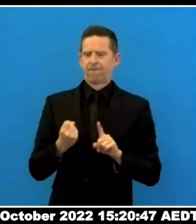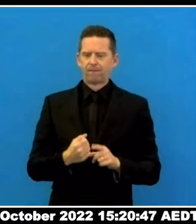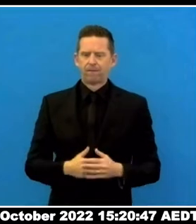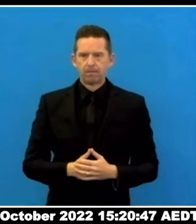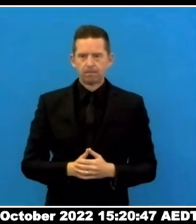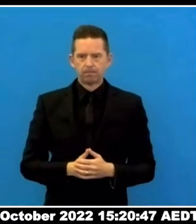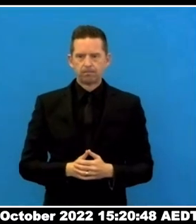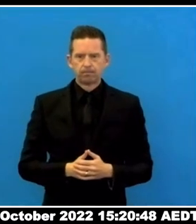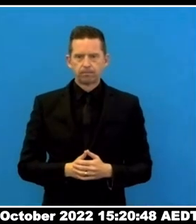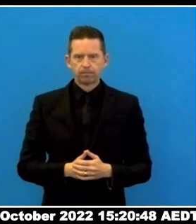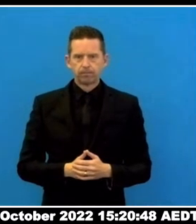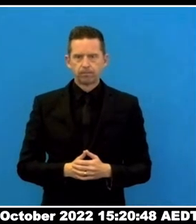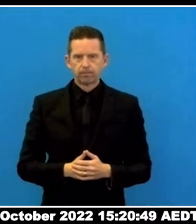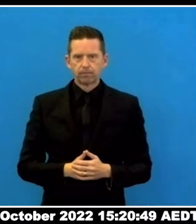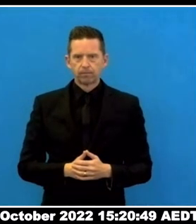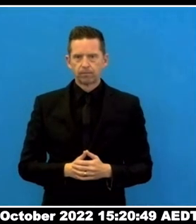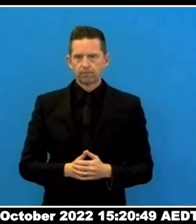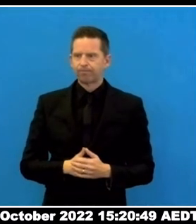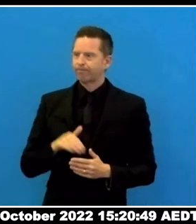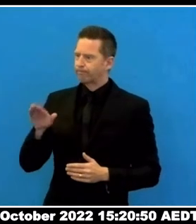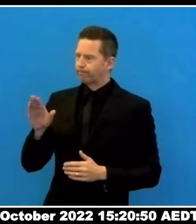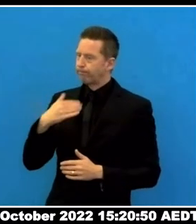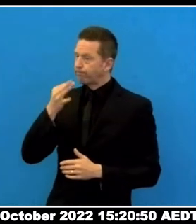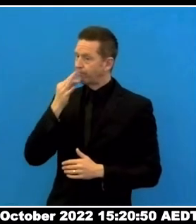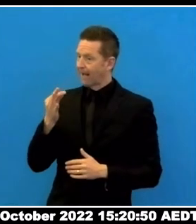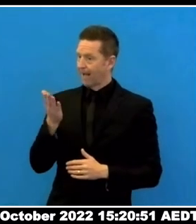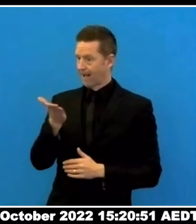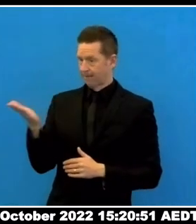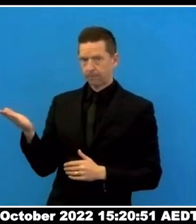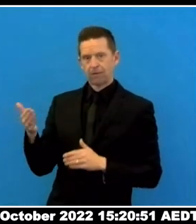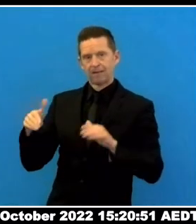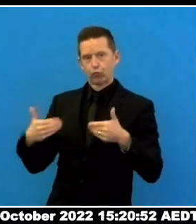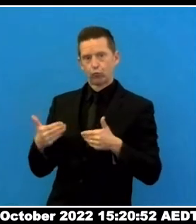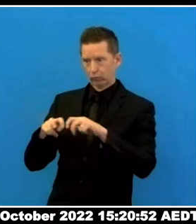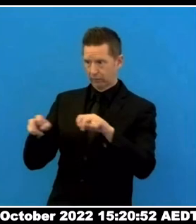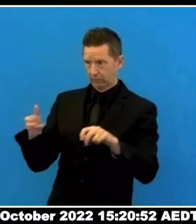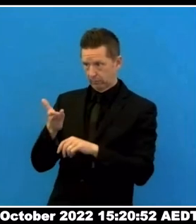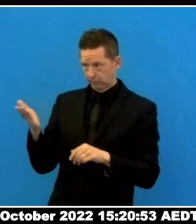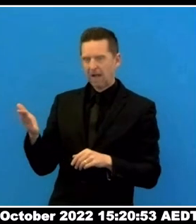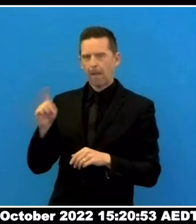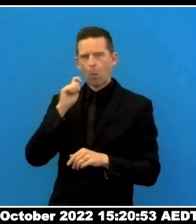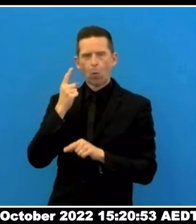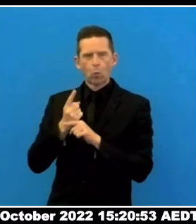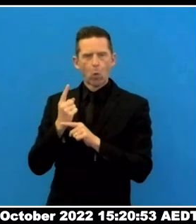So, I'm going to ask your colleagues on the panel to introduce themselves and then we will come back and talk about some of the topics.